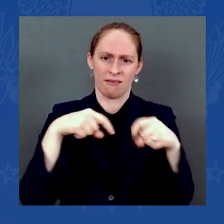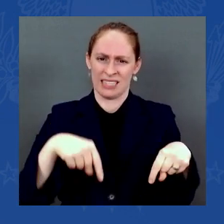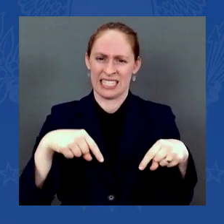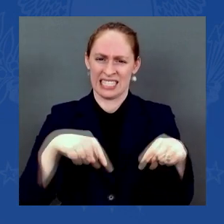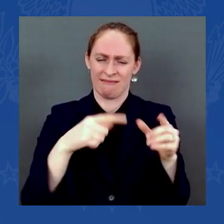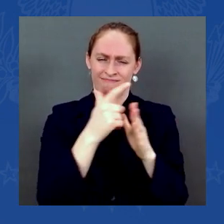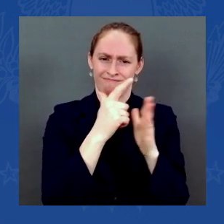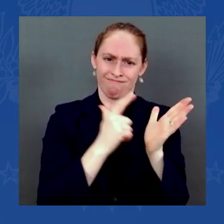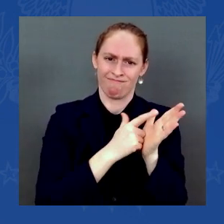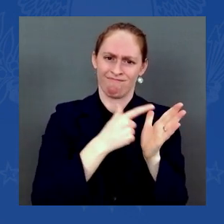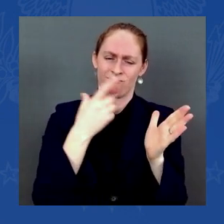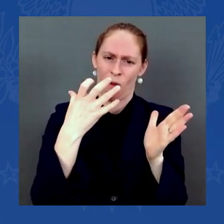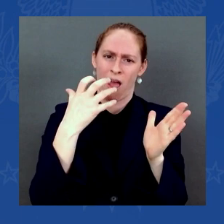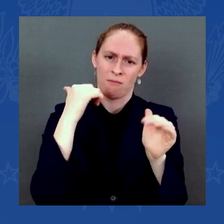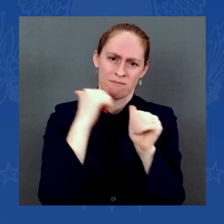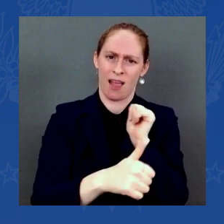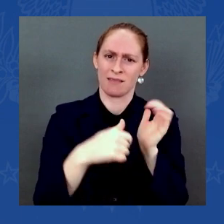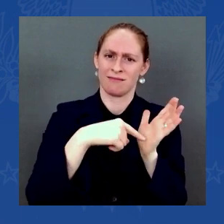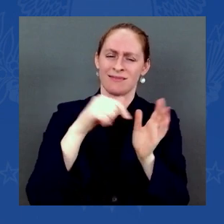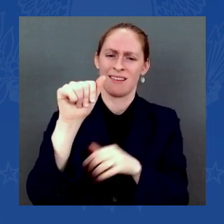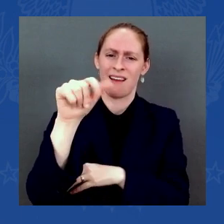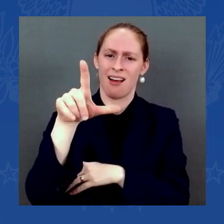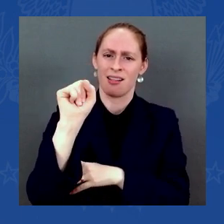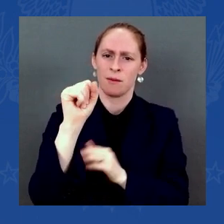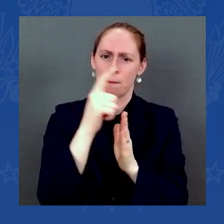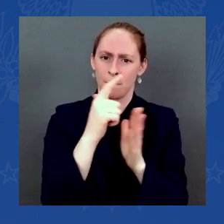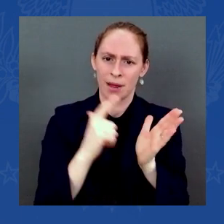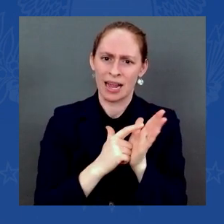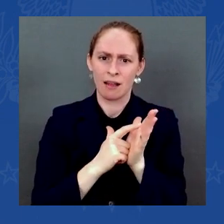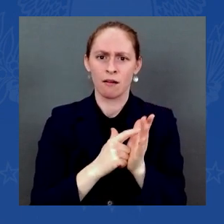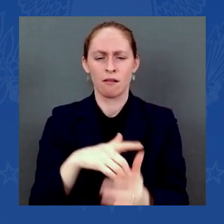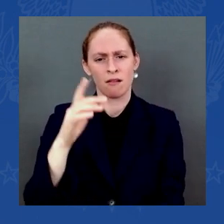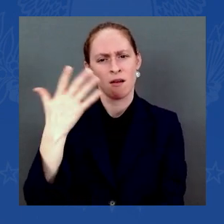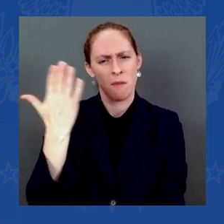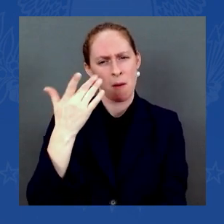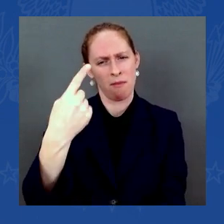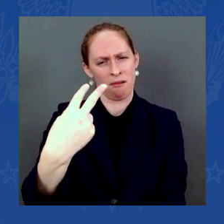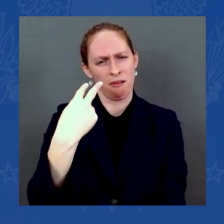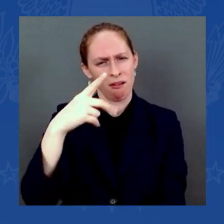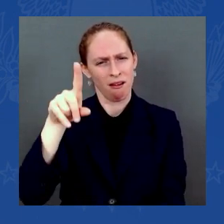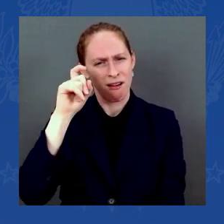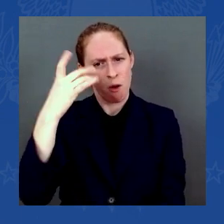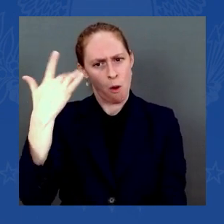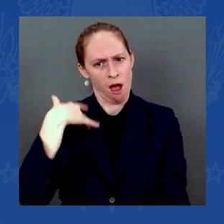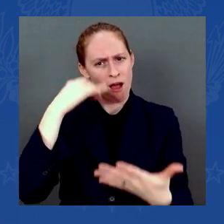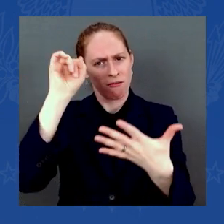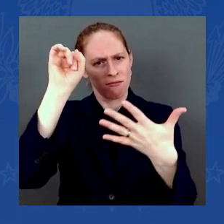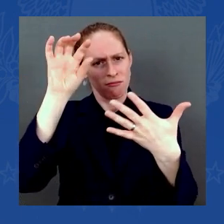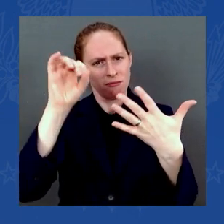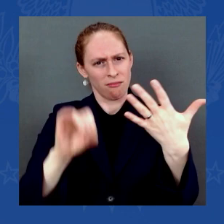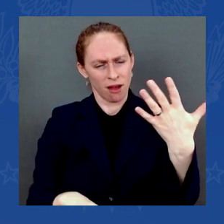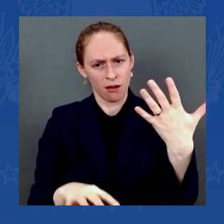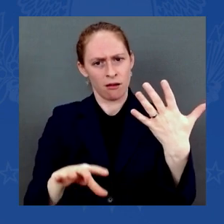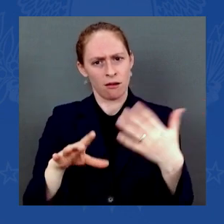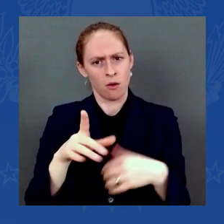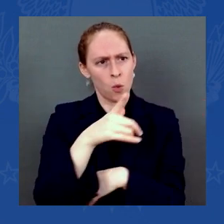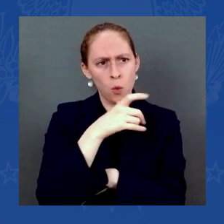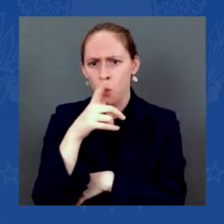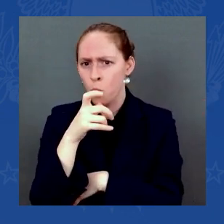When we act together, we get things done. And this is totally -- totally, totally a bipartisan effort. And from the United States Senate,